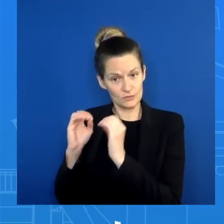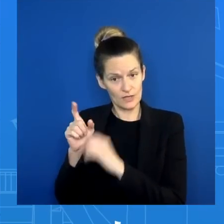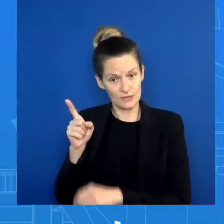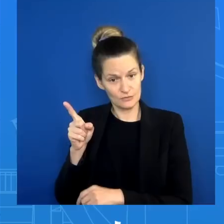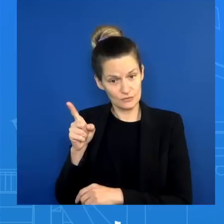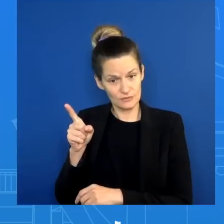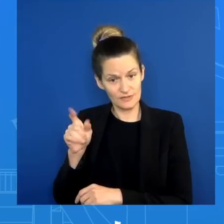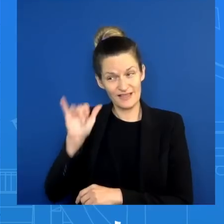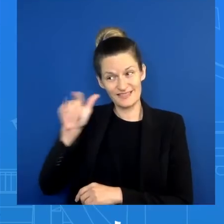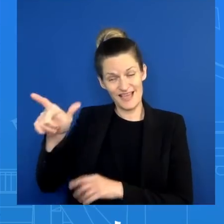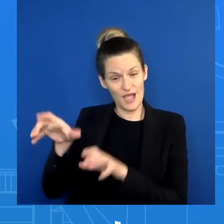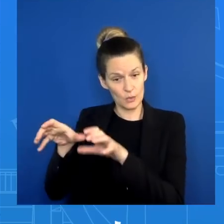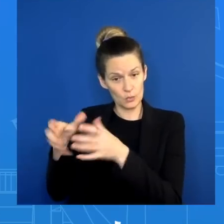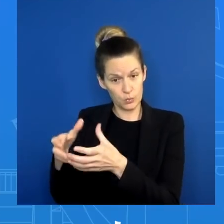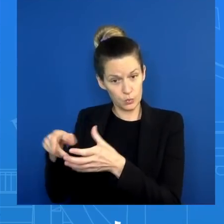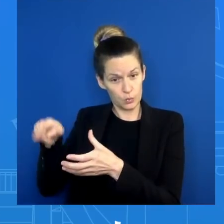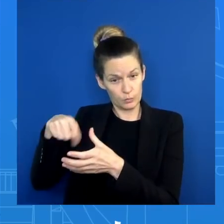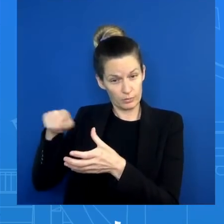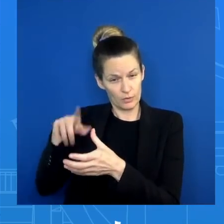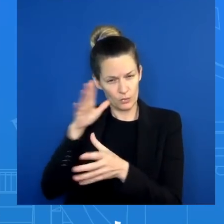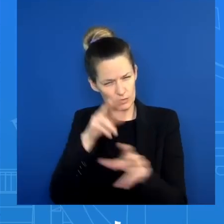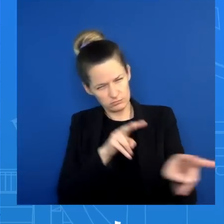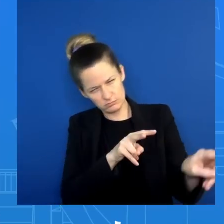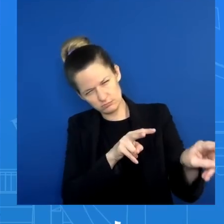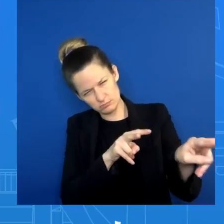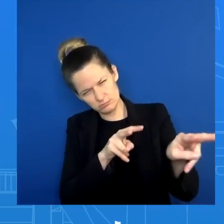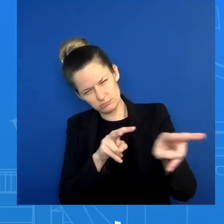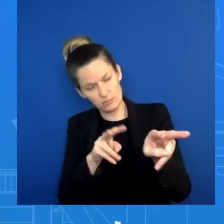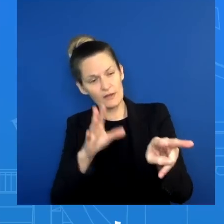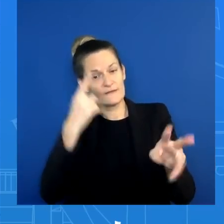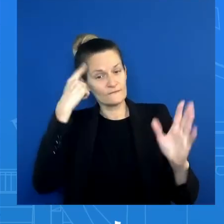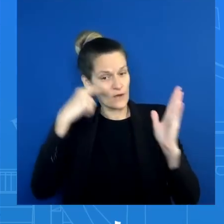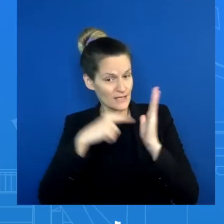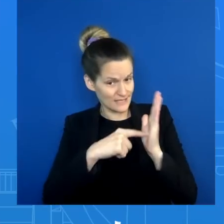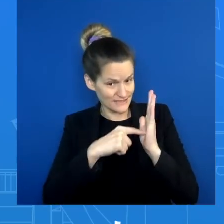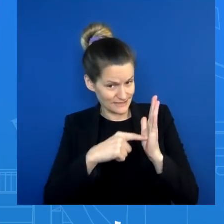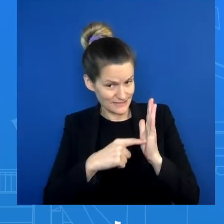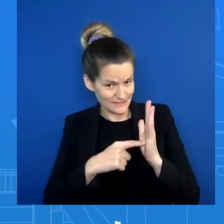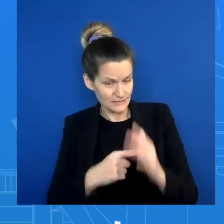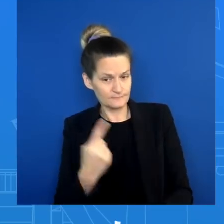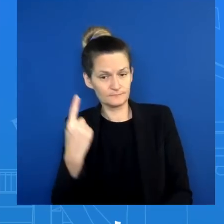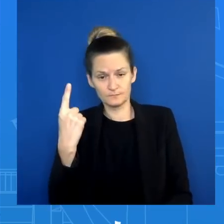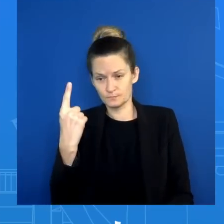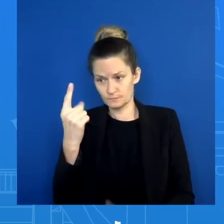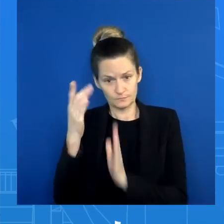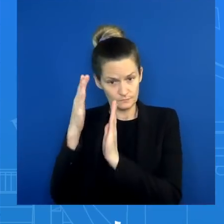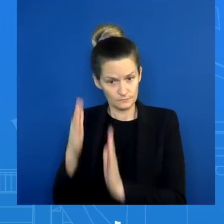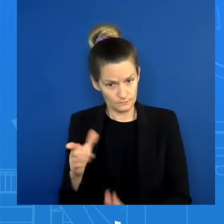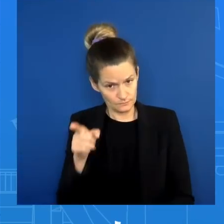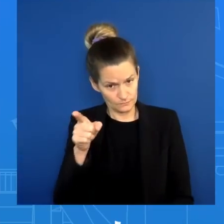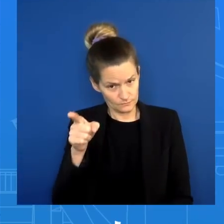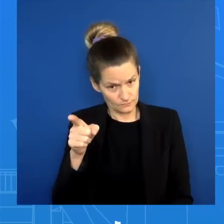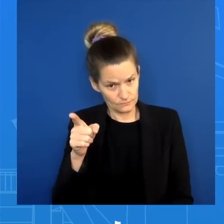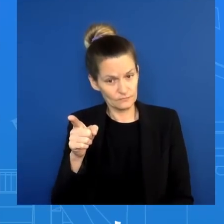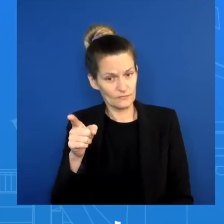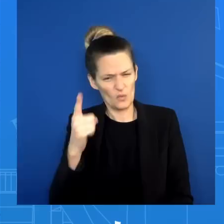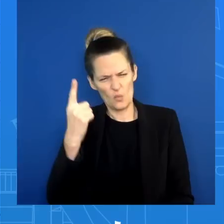to get access to federal student loans. And we're rolling out new resources to help students make more informed decision